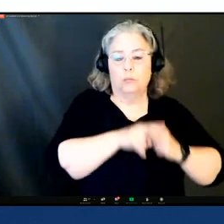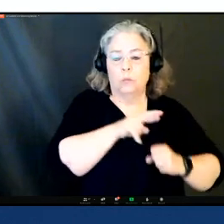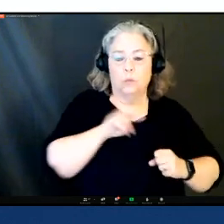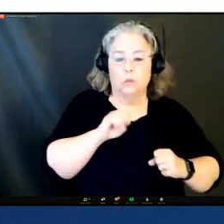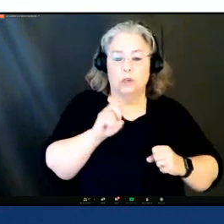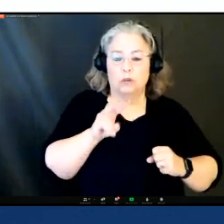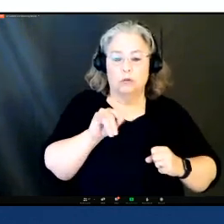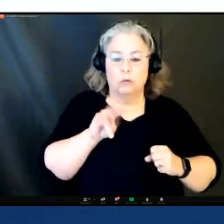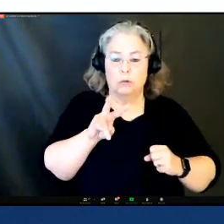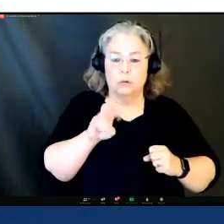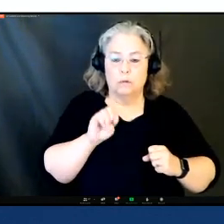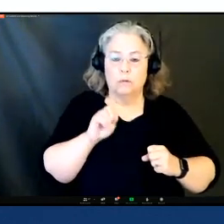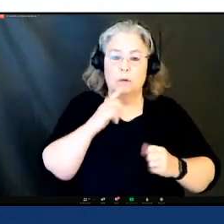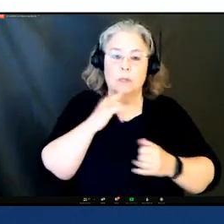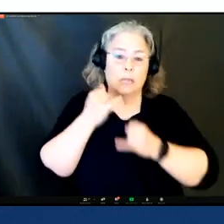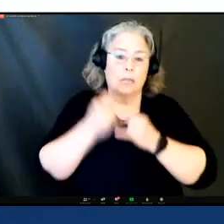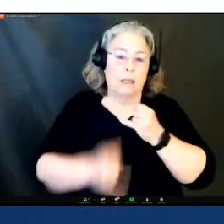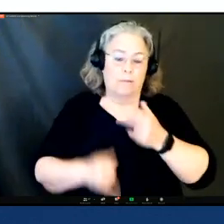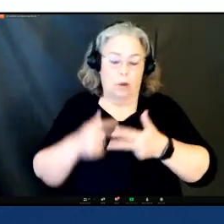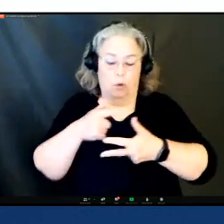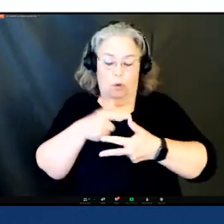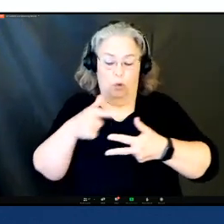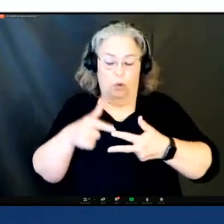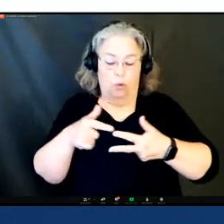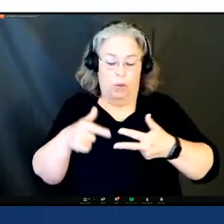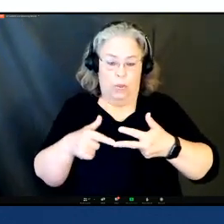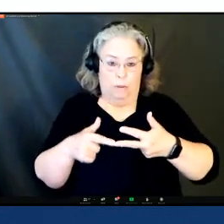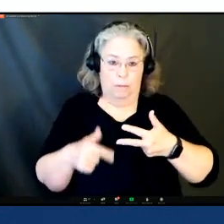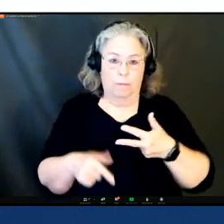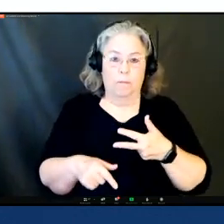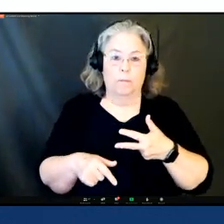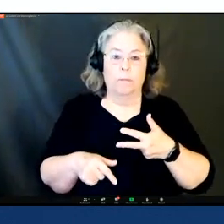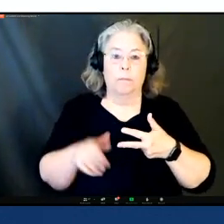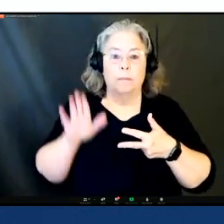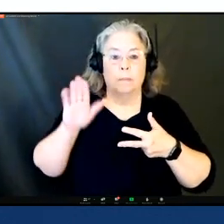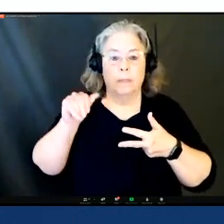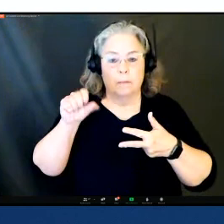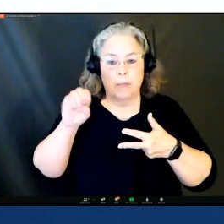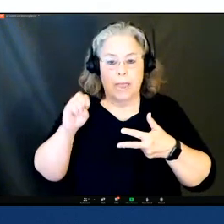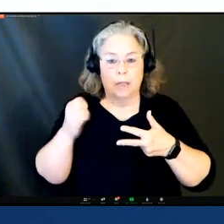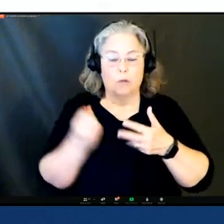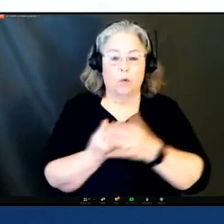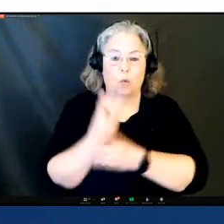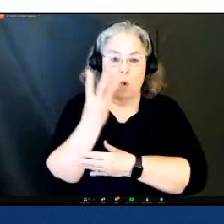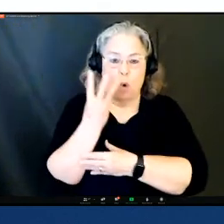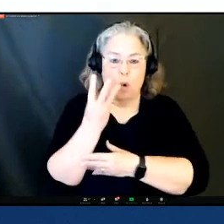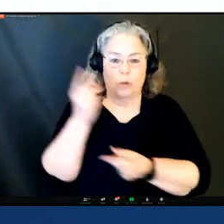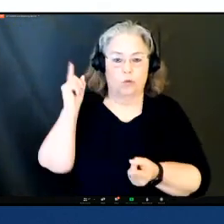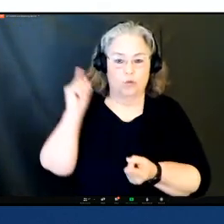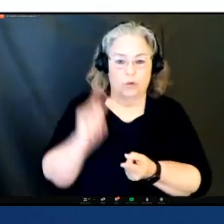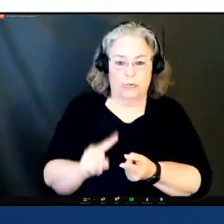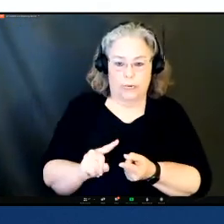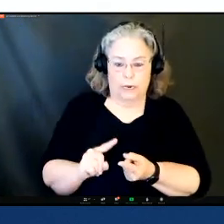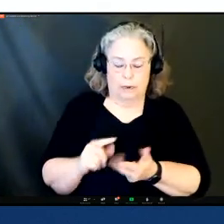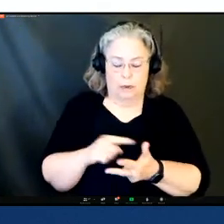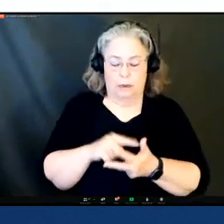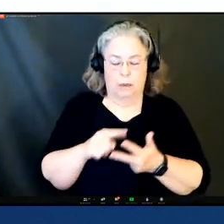final three listed here together as well. And these are base growth and reductions, which are three key elements of a department's